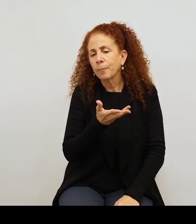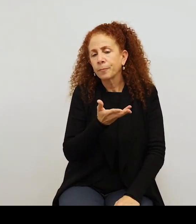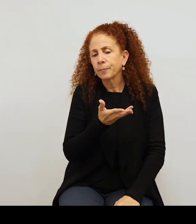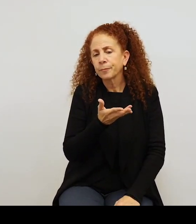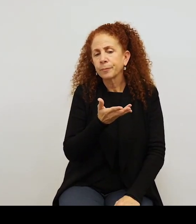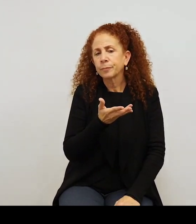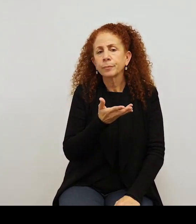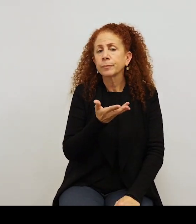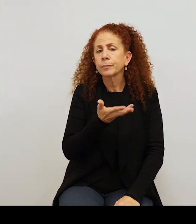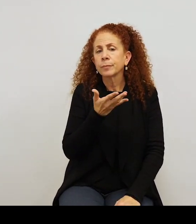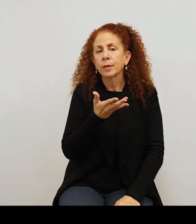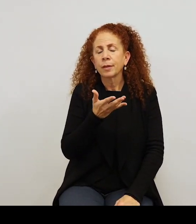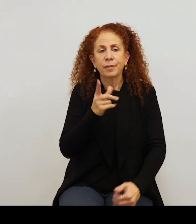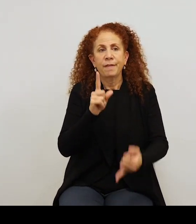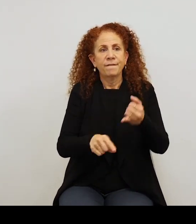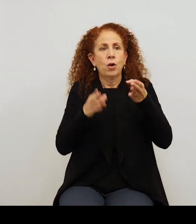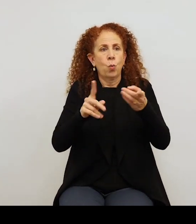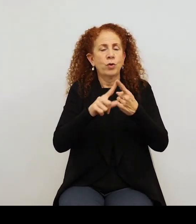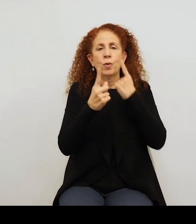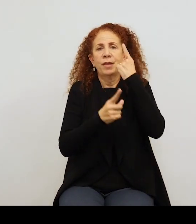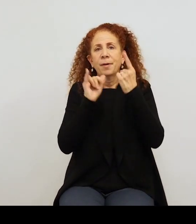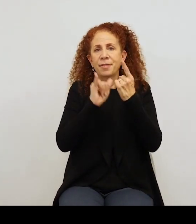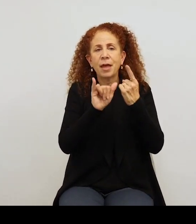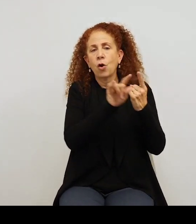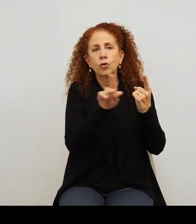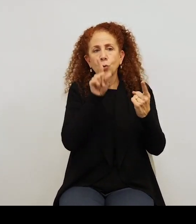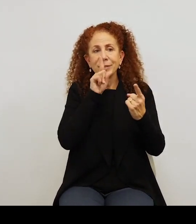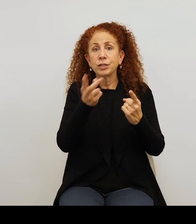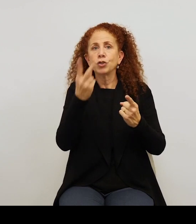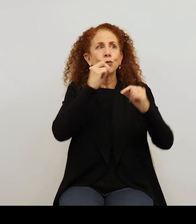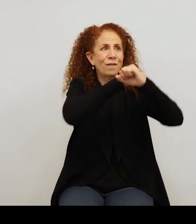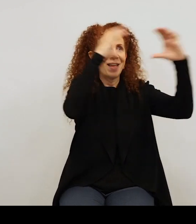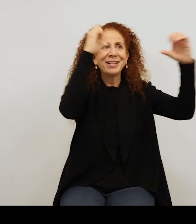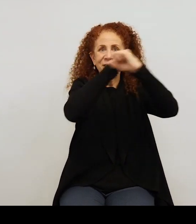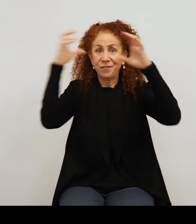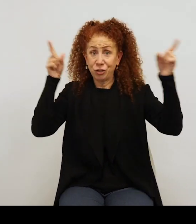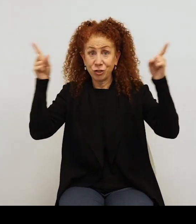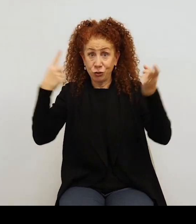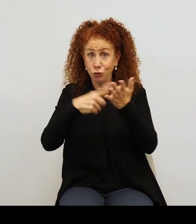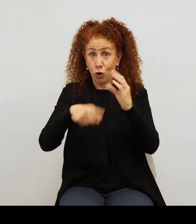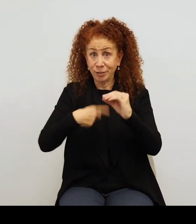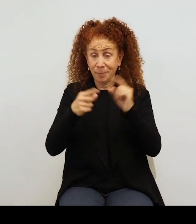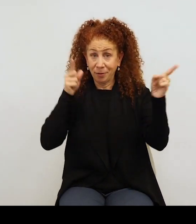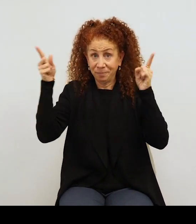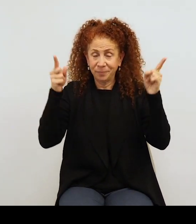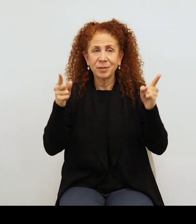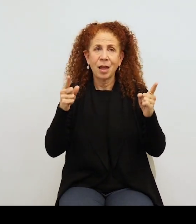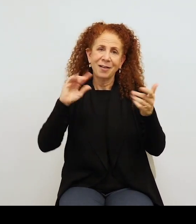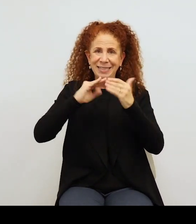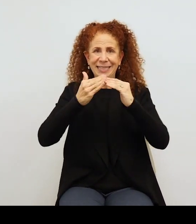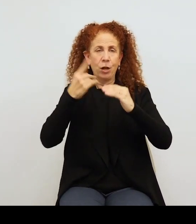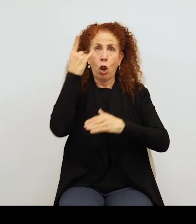the final way to think about it too is this these two fantasy visions that begin in the talk of a city in which we